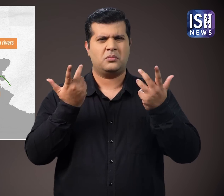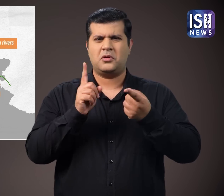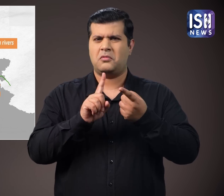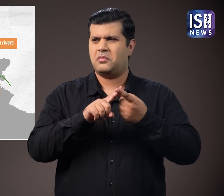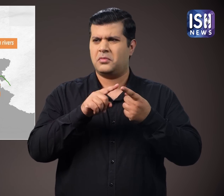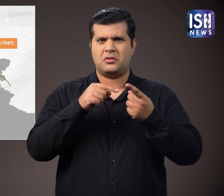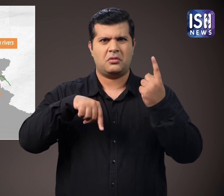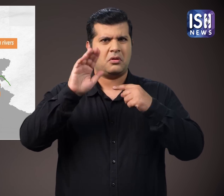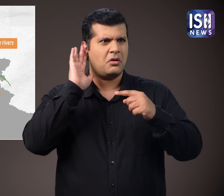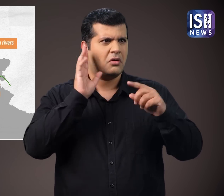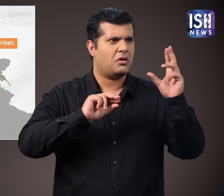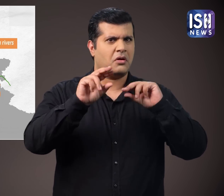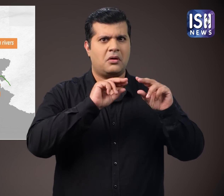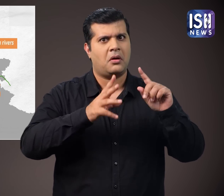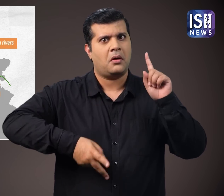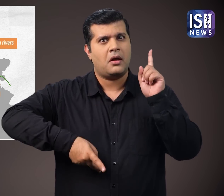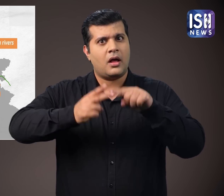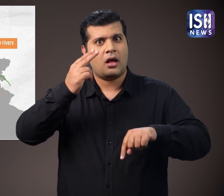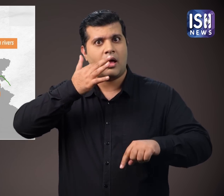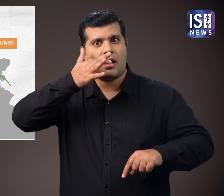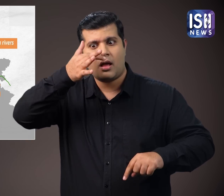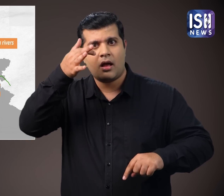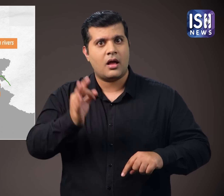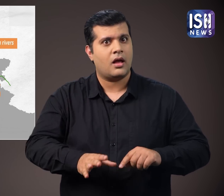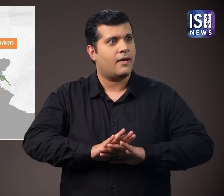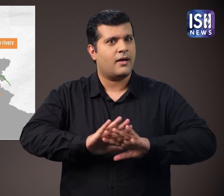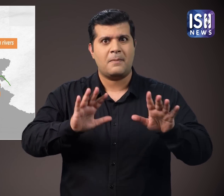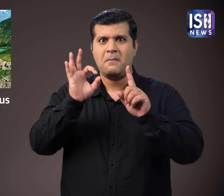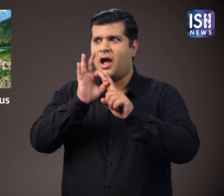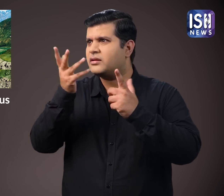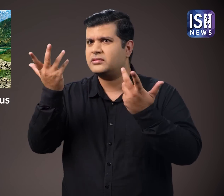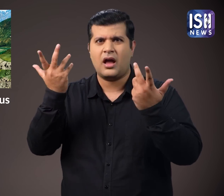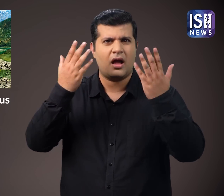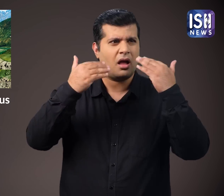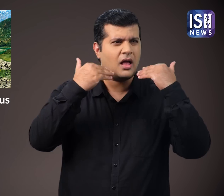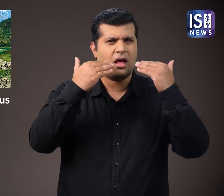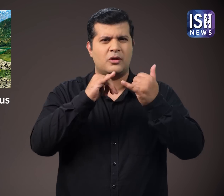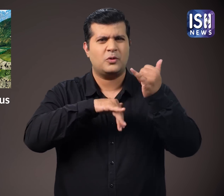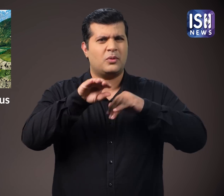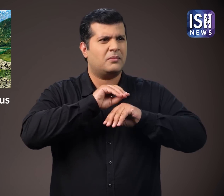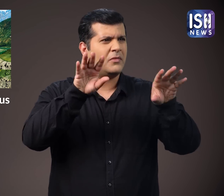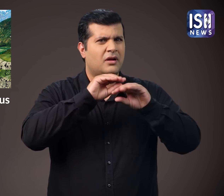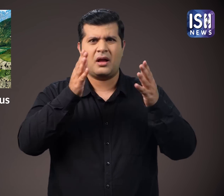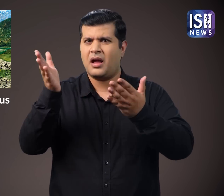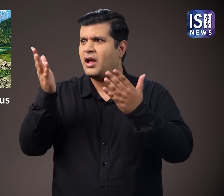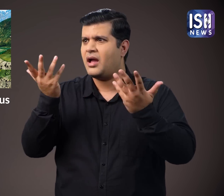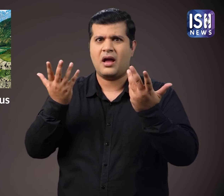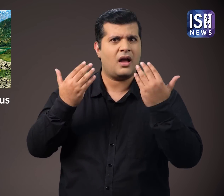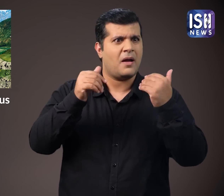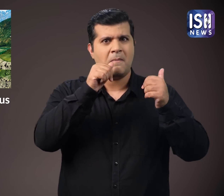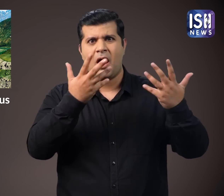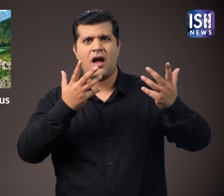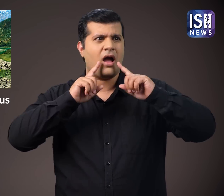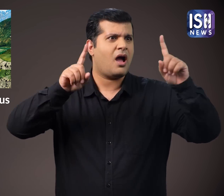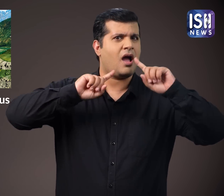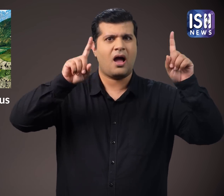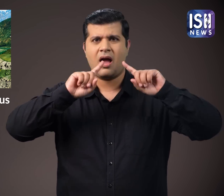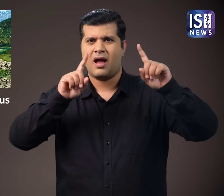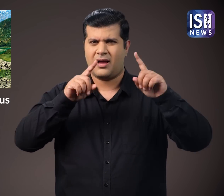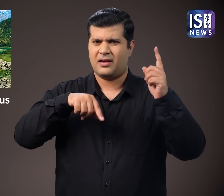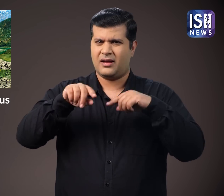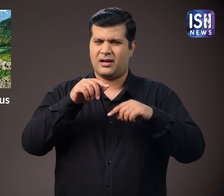There’s buzz on social media about water being cut off, Pakistanis crying for water and concerns over how they will get water.